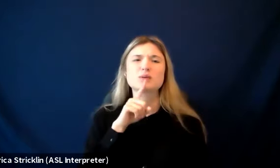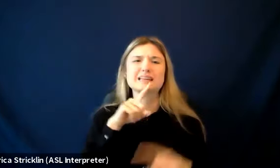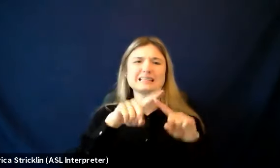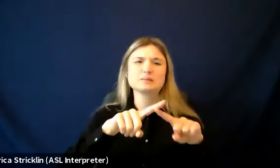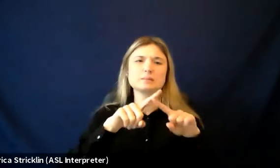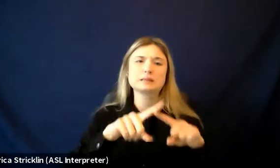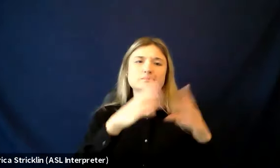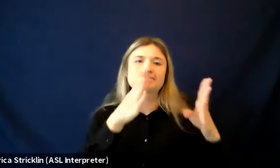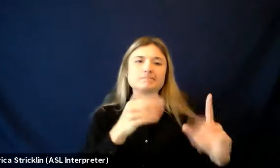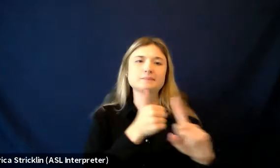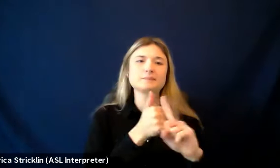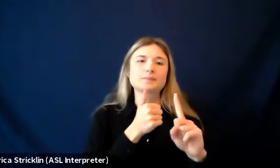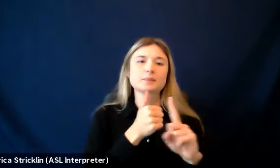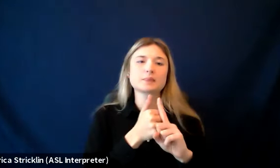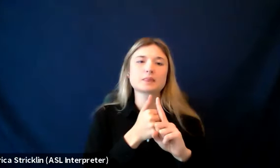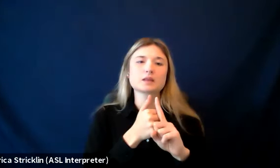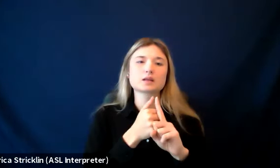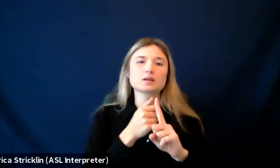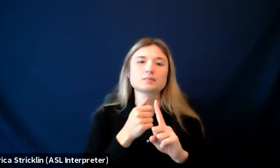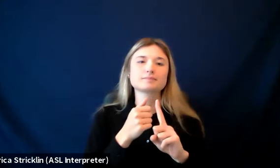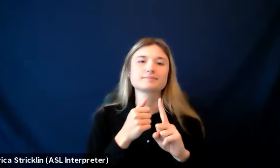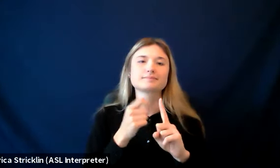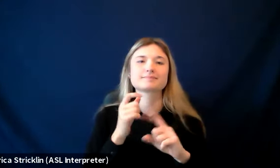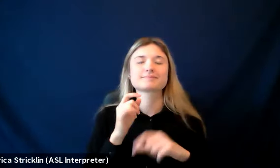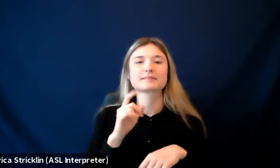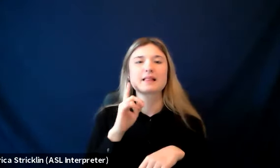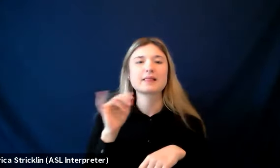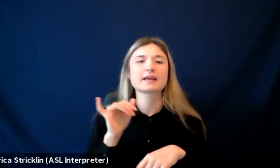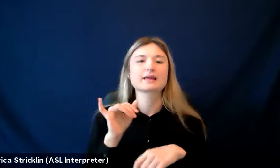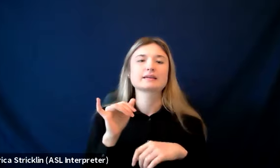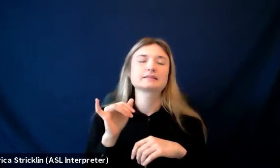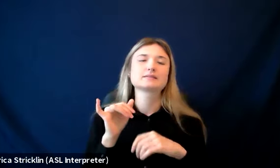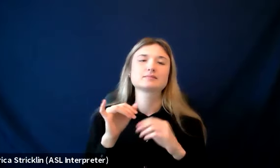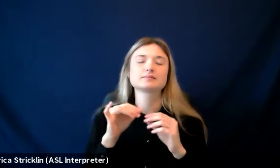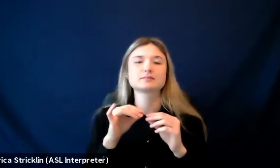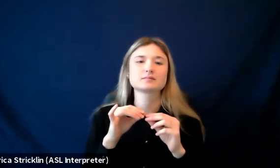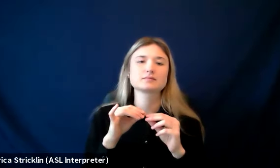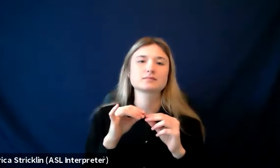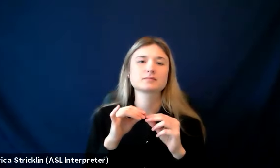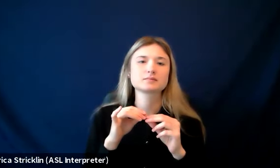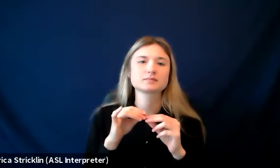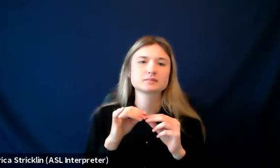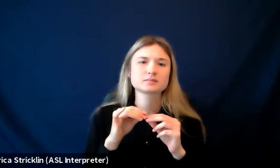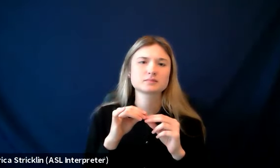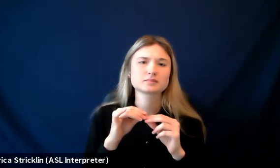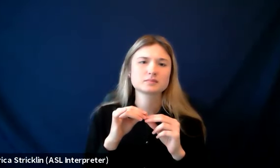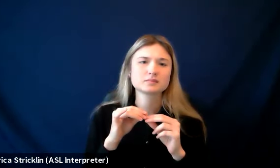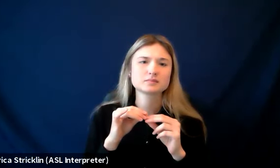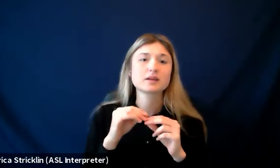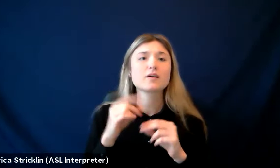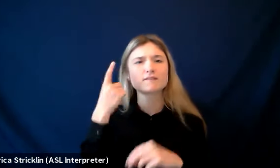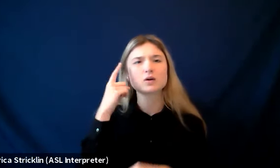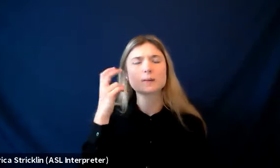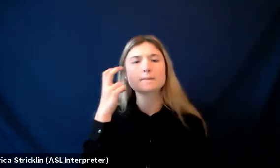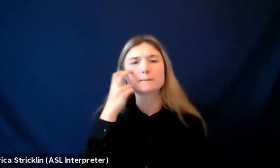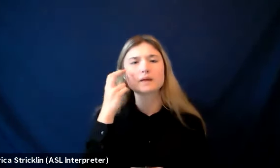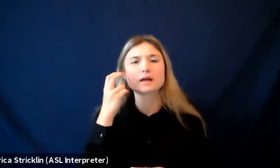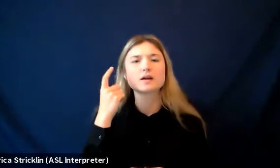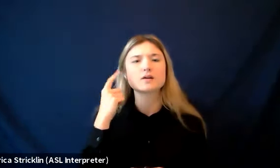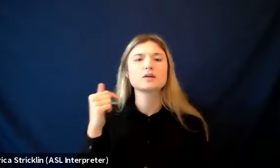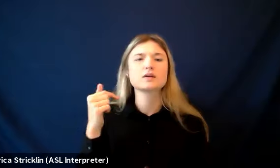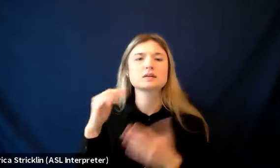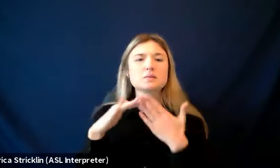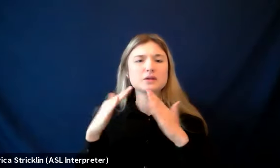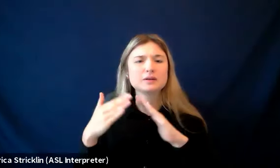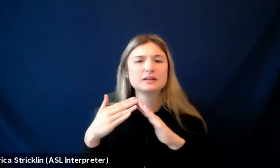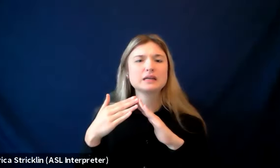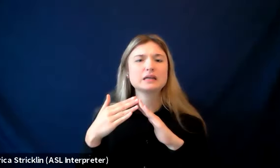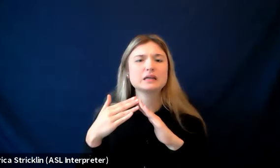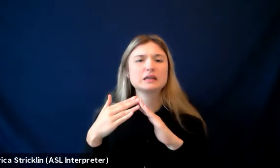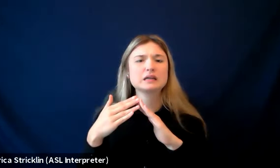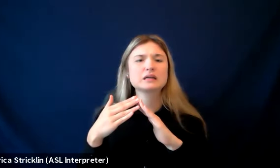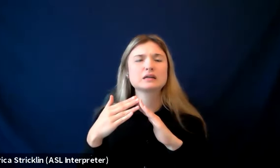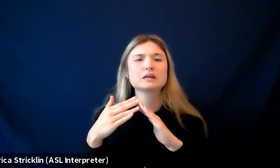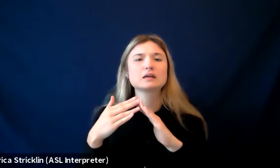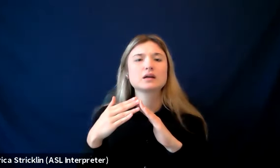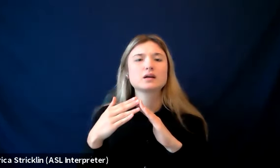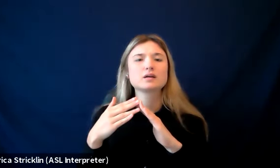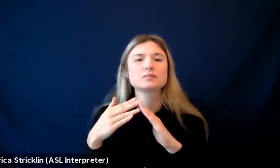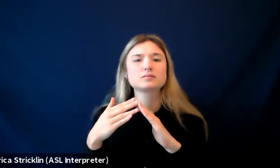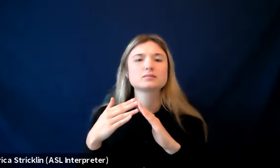What are as being, I guess, for the blind community, I guess.